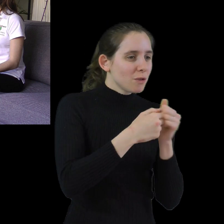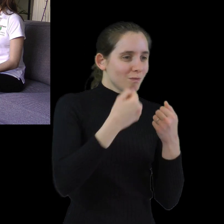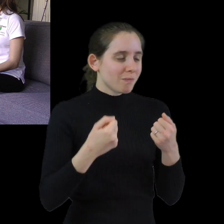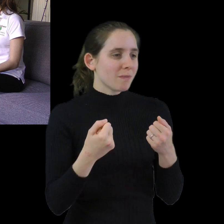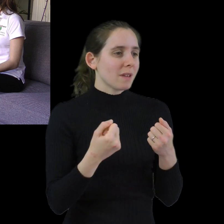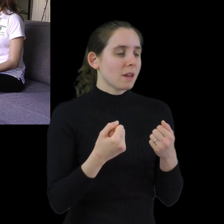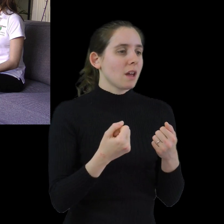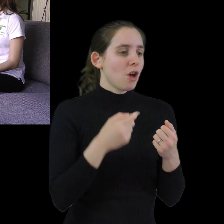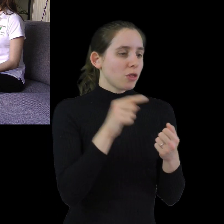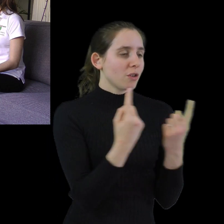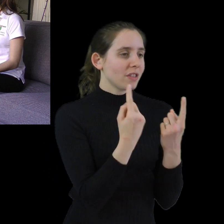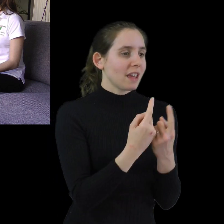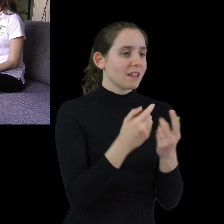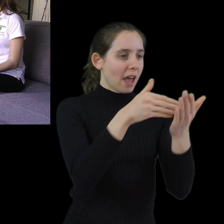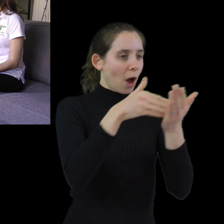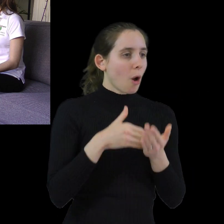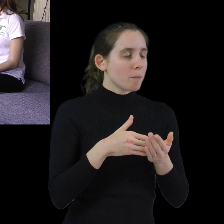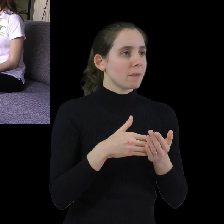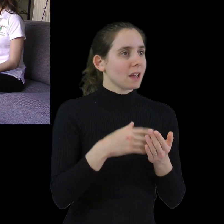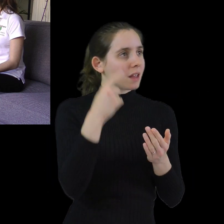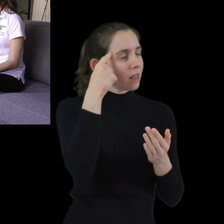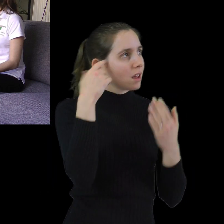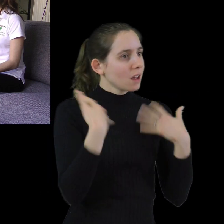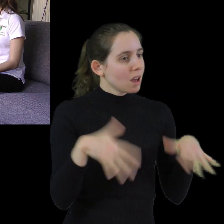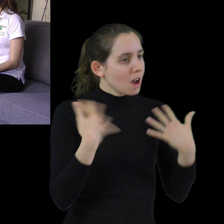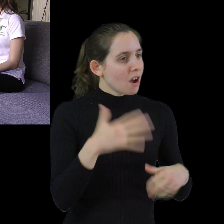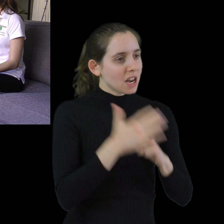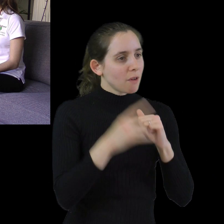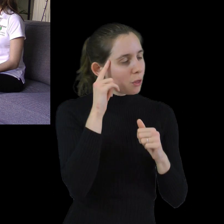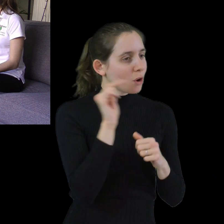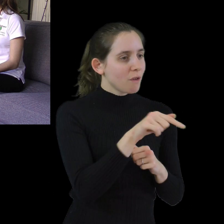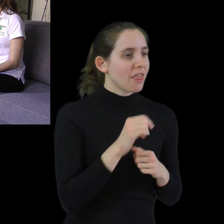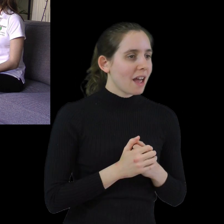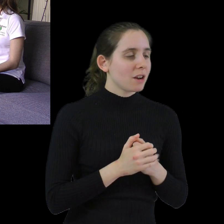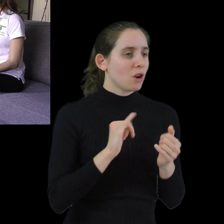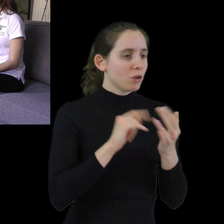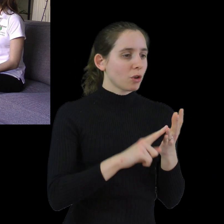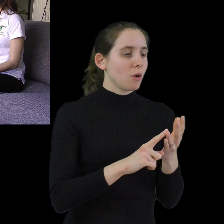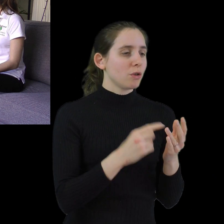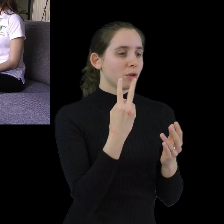things, those sort of things, just helped me think, "Wow, I didn't think about that." So it's those sort of, that two-way street that